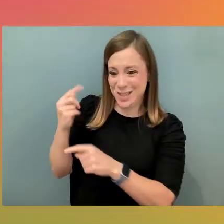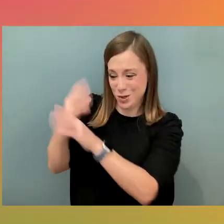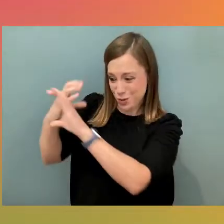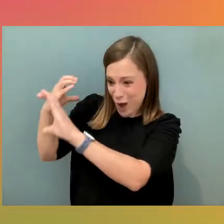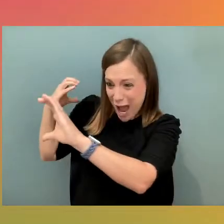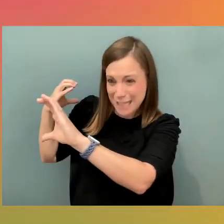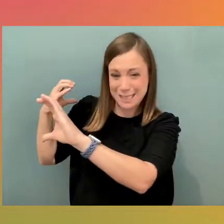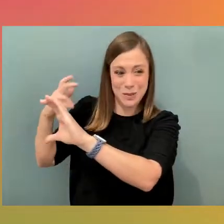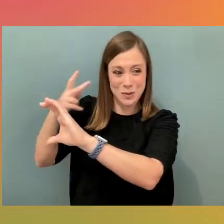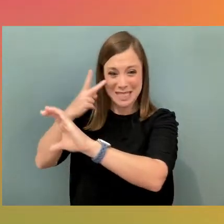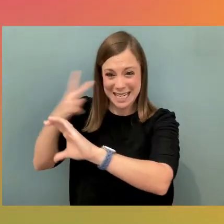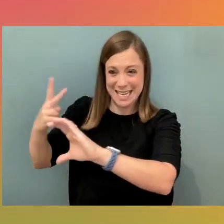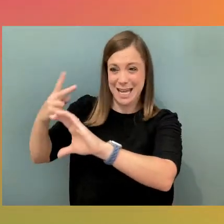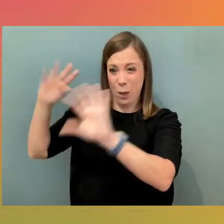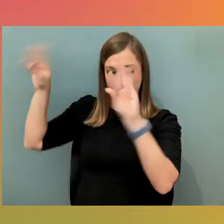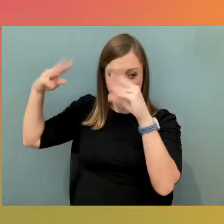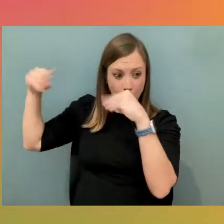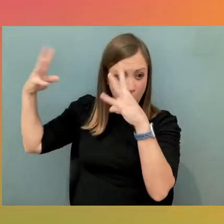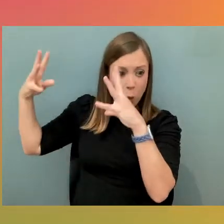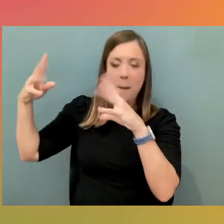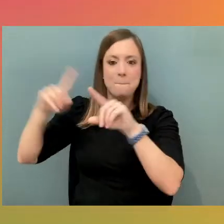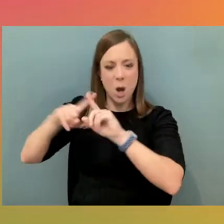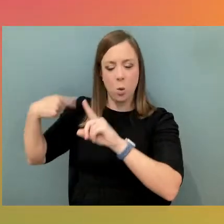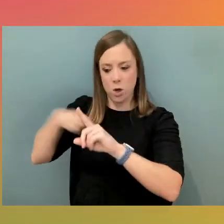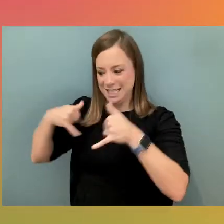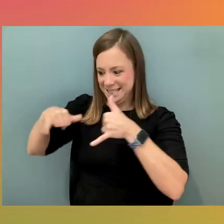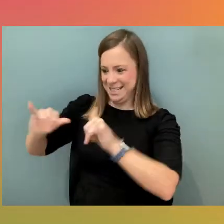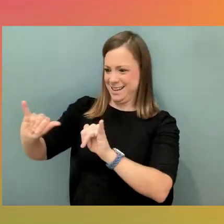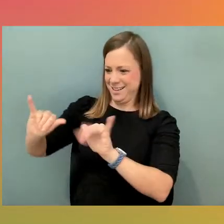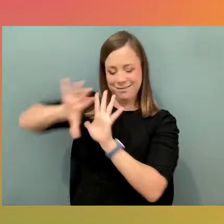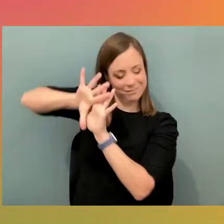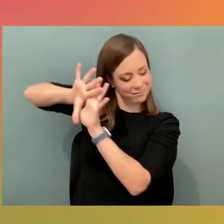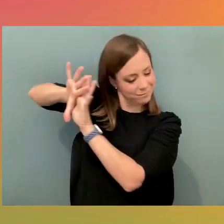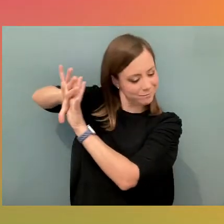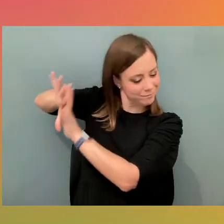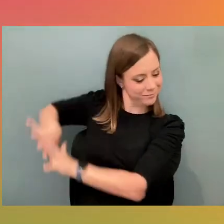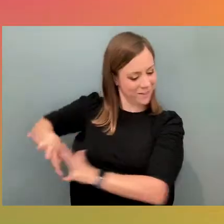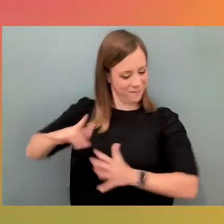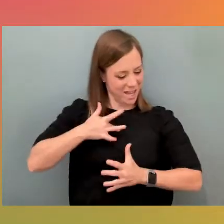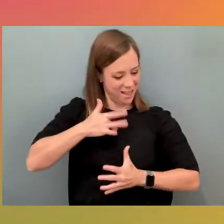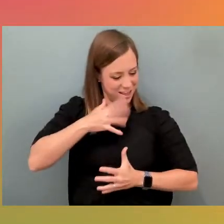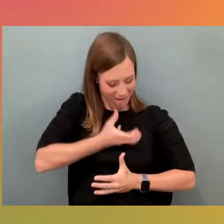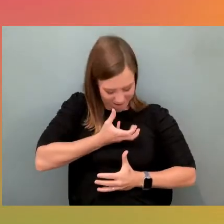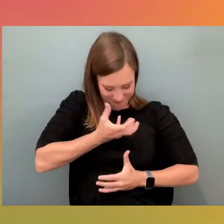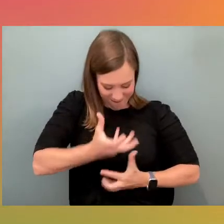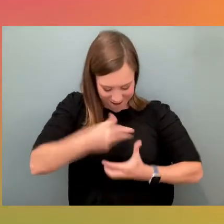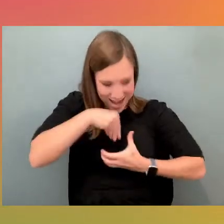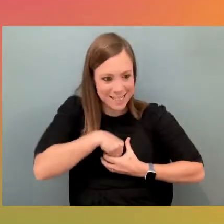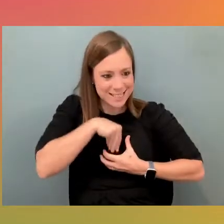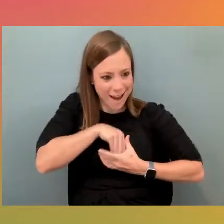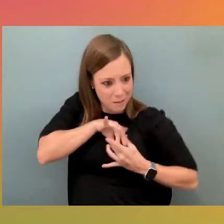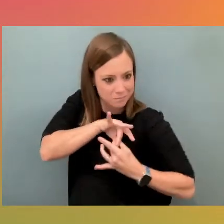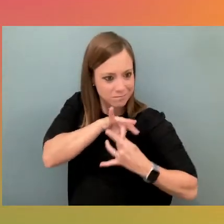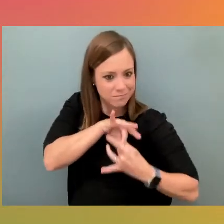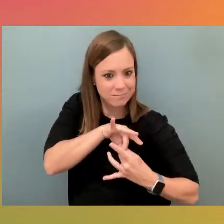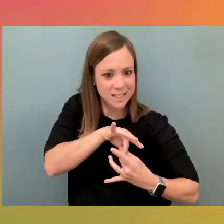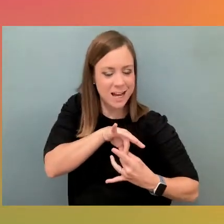EVERYTHING IS HAPPENING. THERE'S TRUCKS ON THE SIDE. AND WE ARE STILL GETTING TO FIND THE INSIDE OUT SPACE WHICH I THINK IS JUST SO INCREDIBLE.